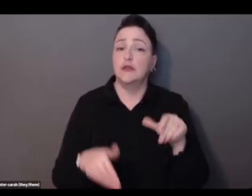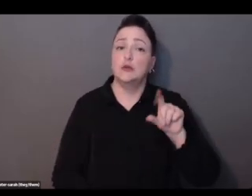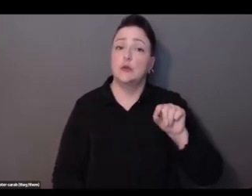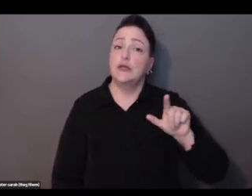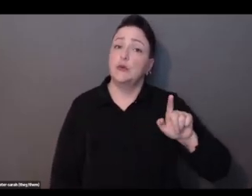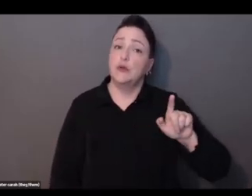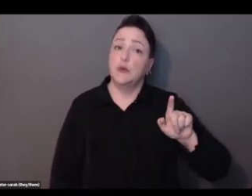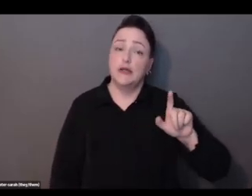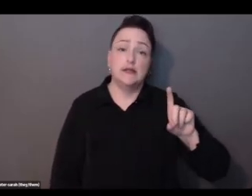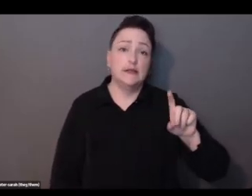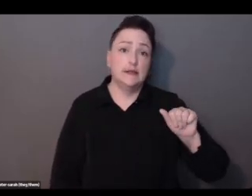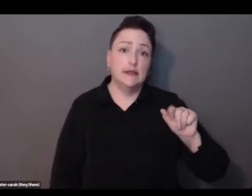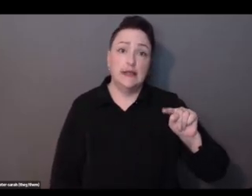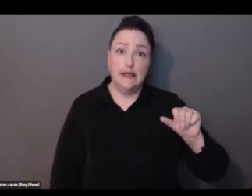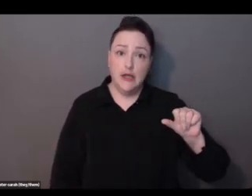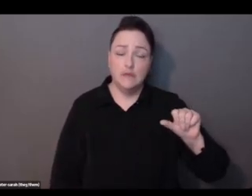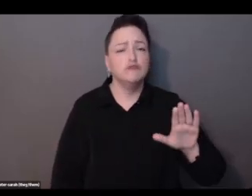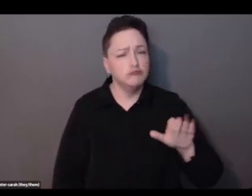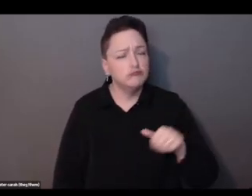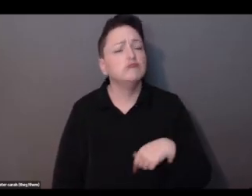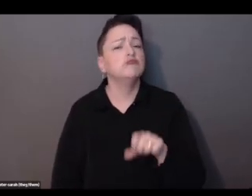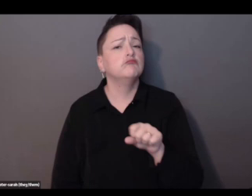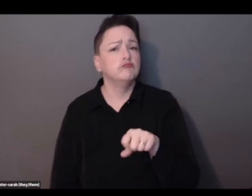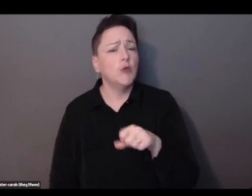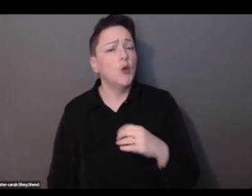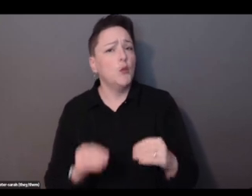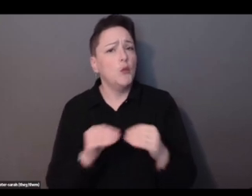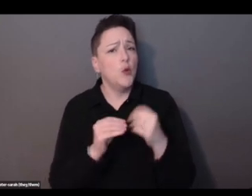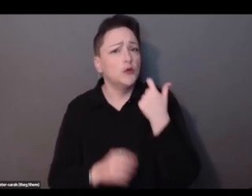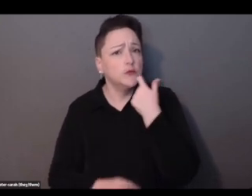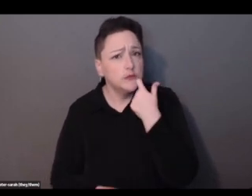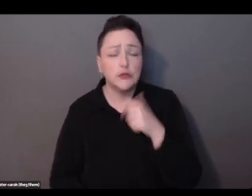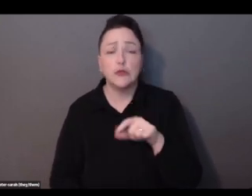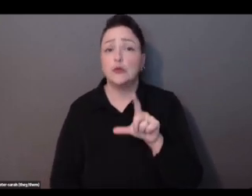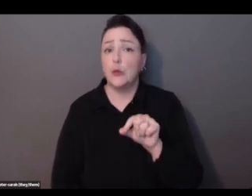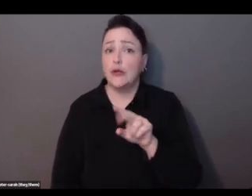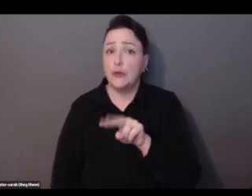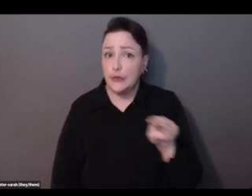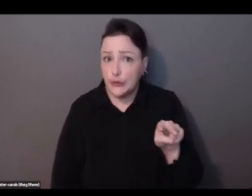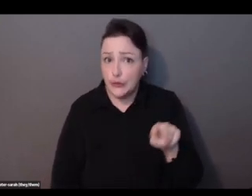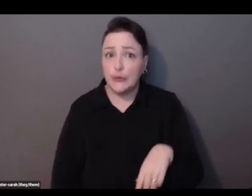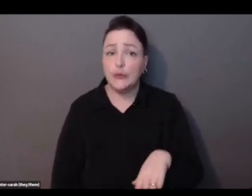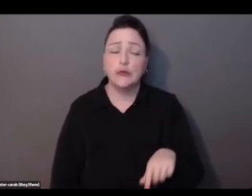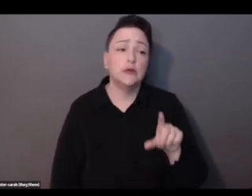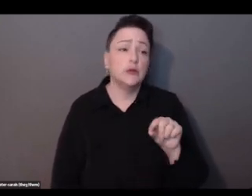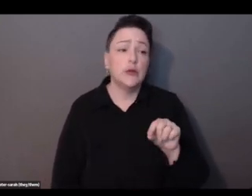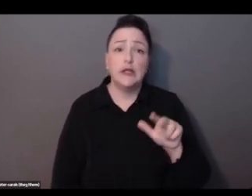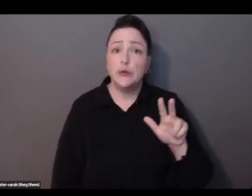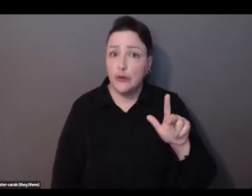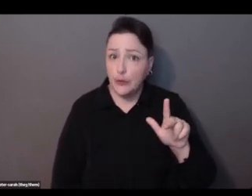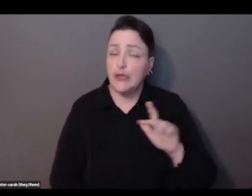there are more recent years of data, 2022, and now 2023 is available.